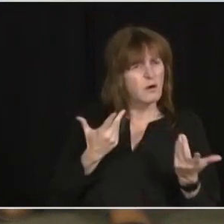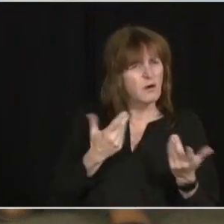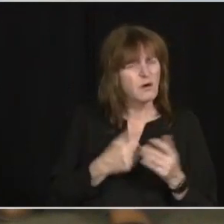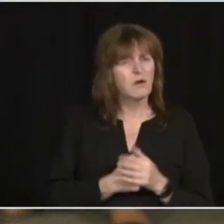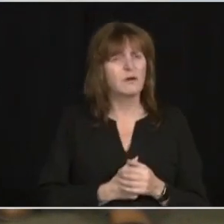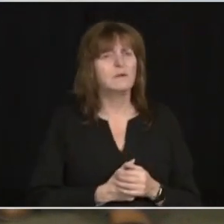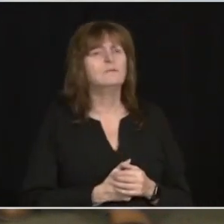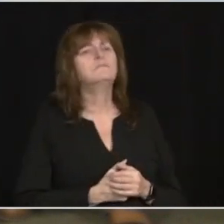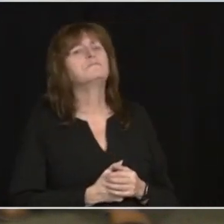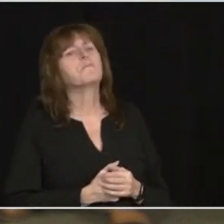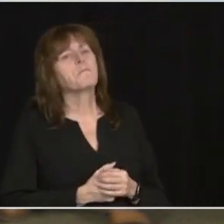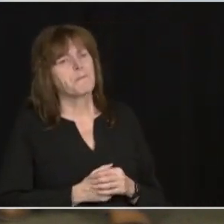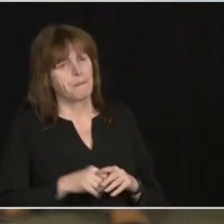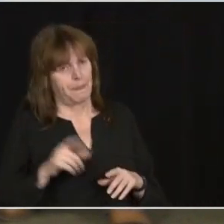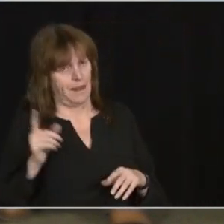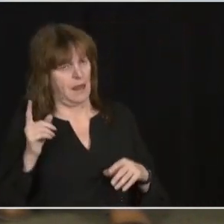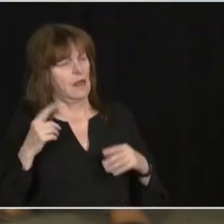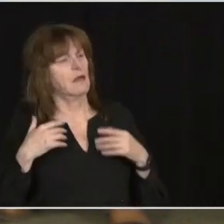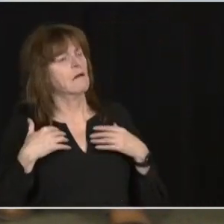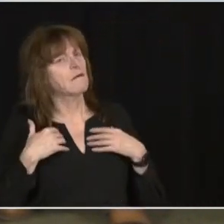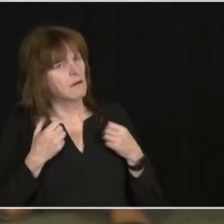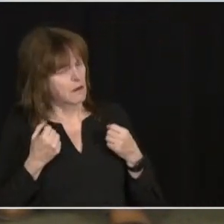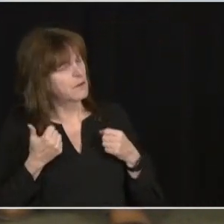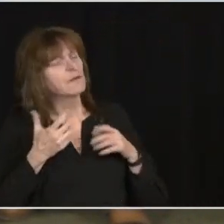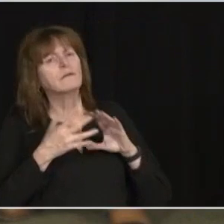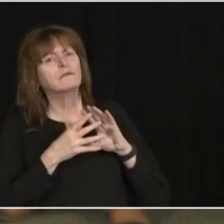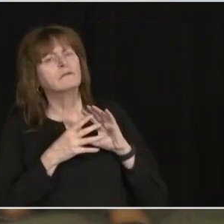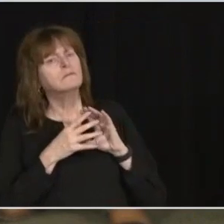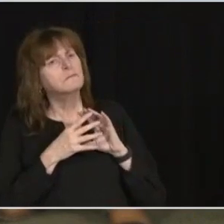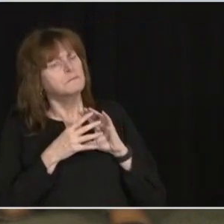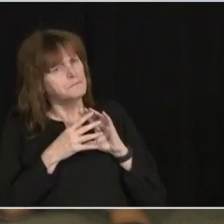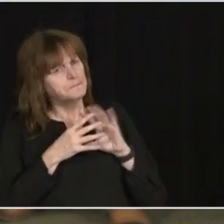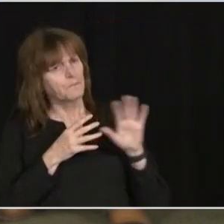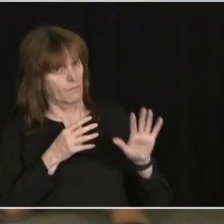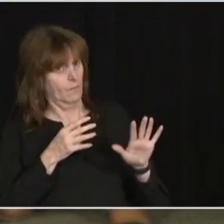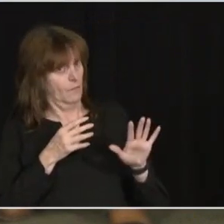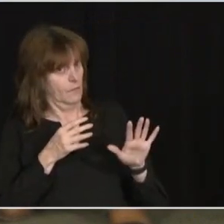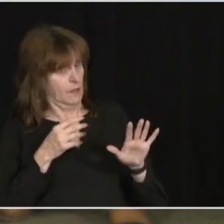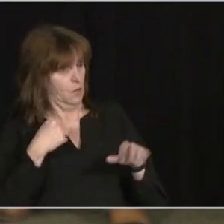dealing with doctors, dealing with the Ontario Medical Association for a long period of time.